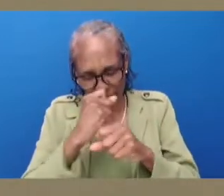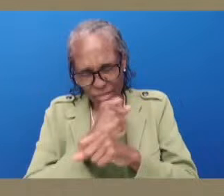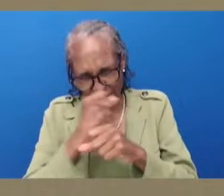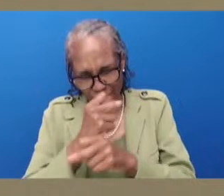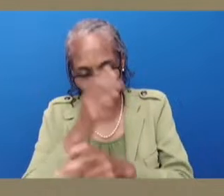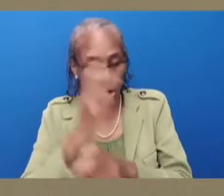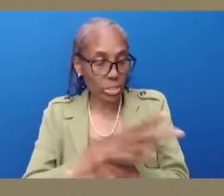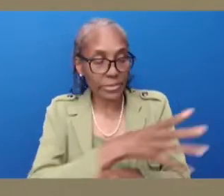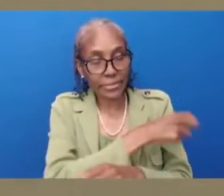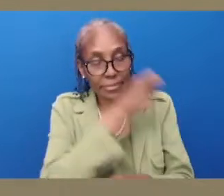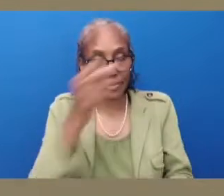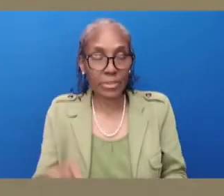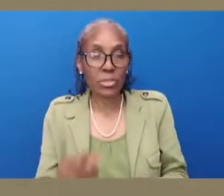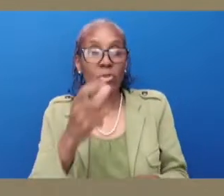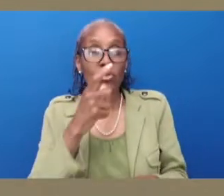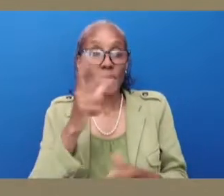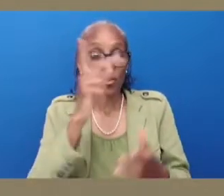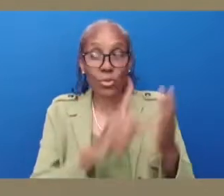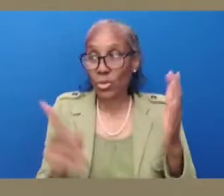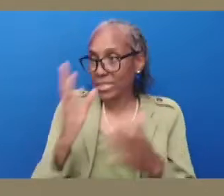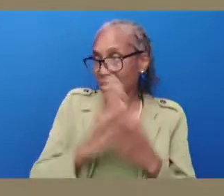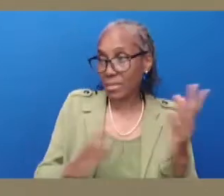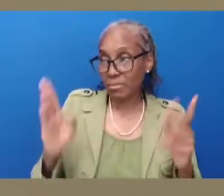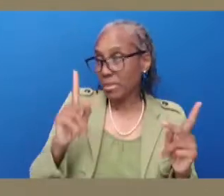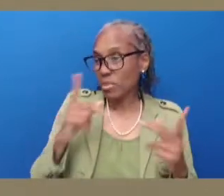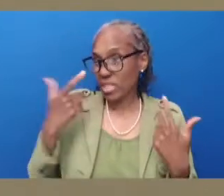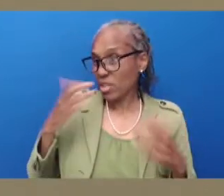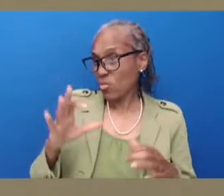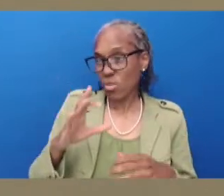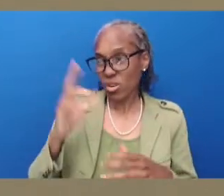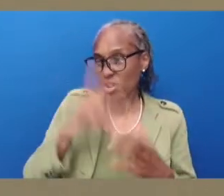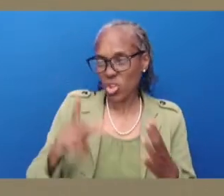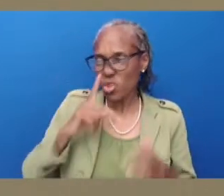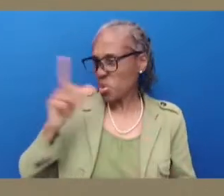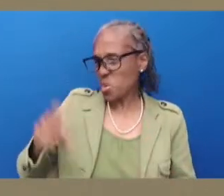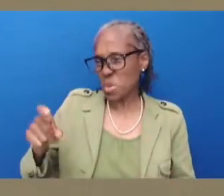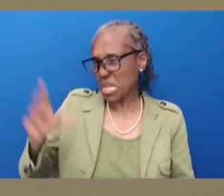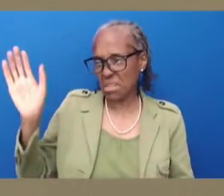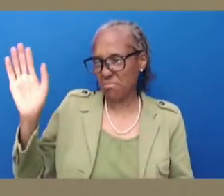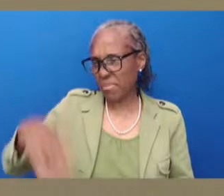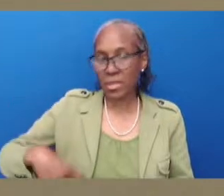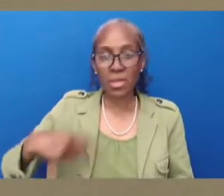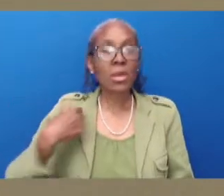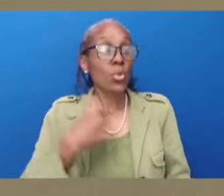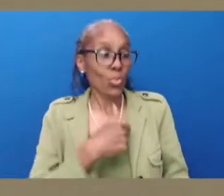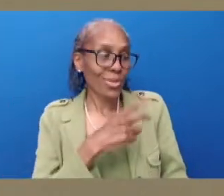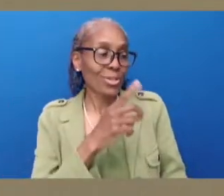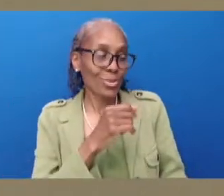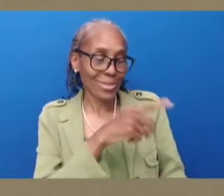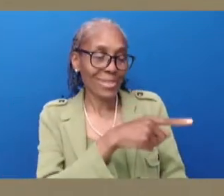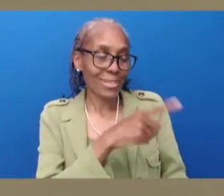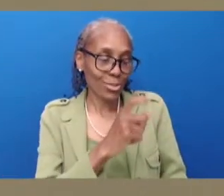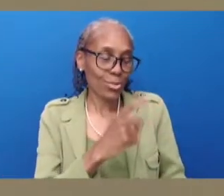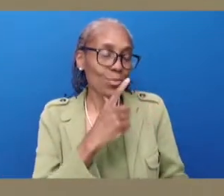CLERKS, I FOUGHT HARD TO GET CLERKS, THERE WERE THOSE ON THE